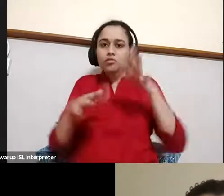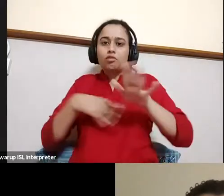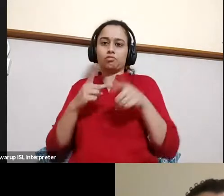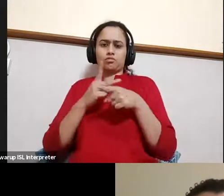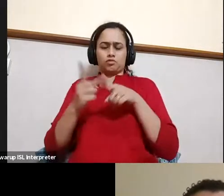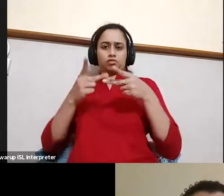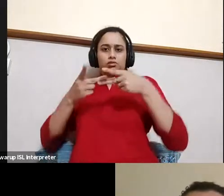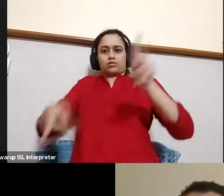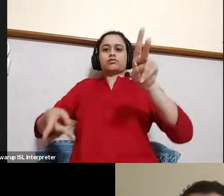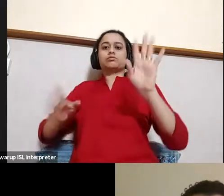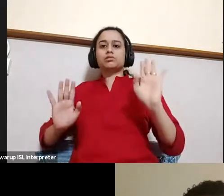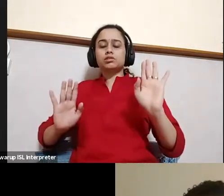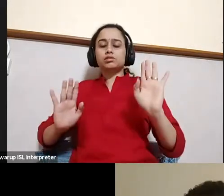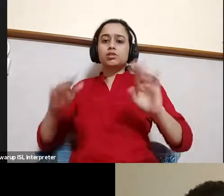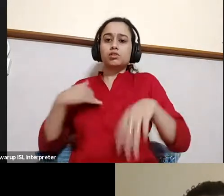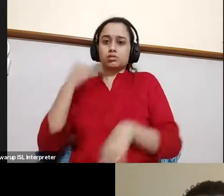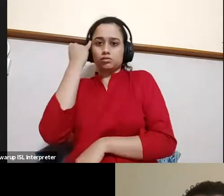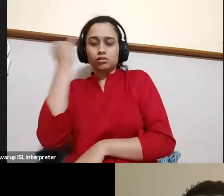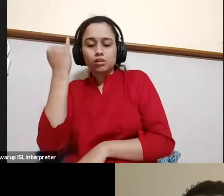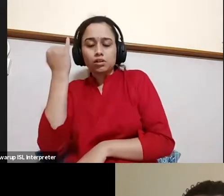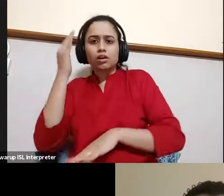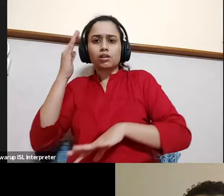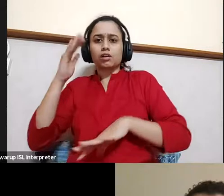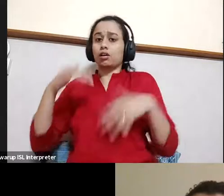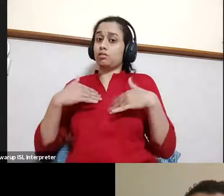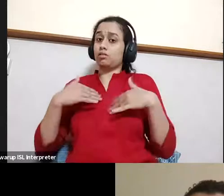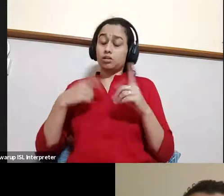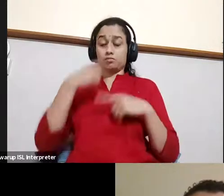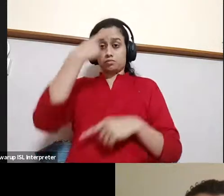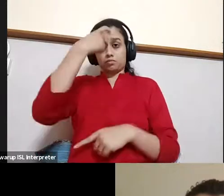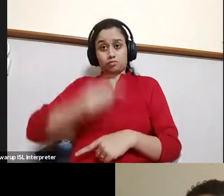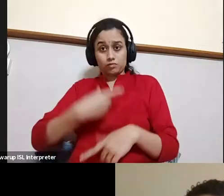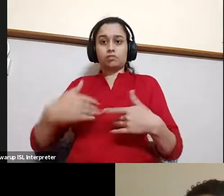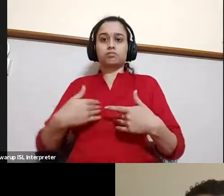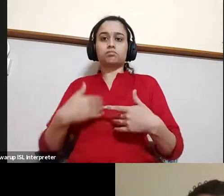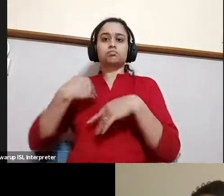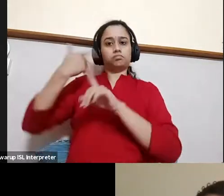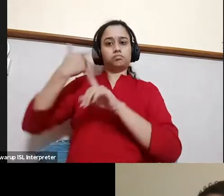or this idea that I perhaps am the person who has the professional background in photography and you